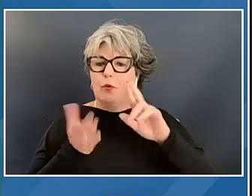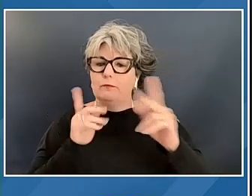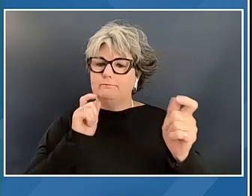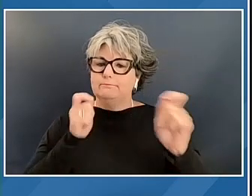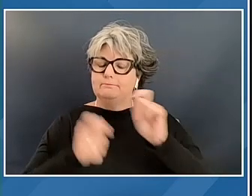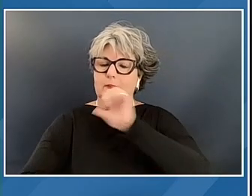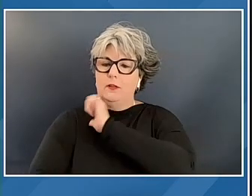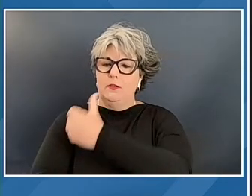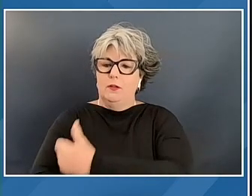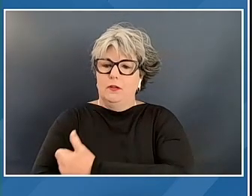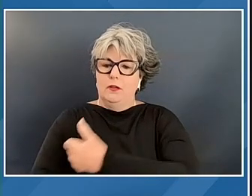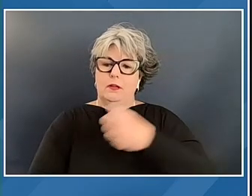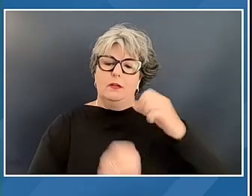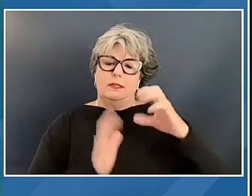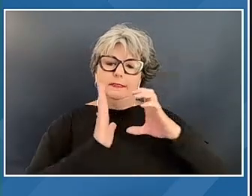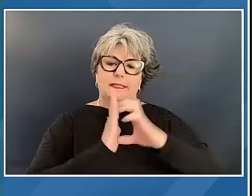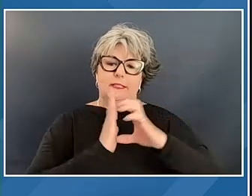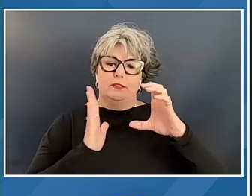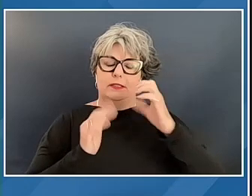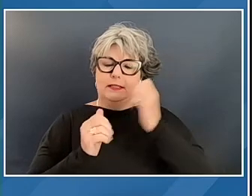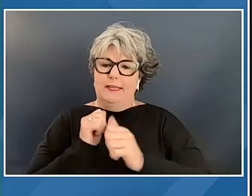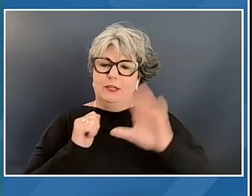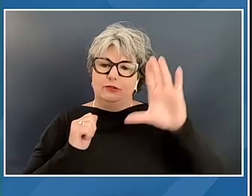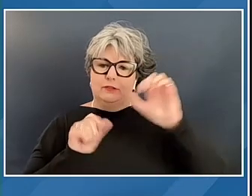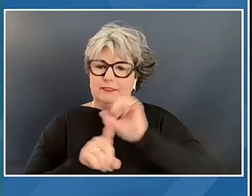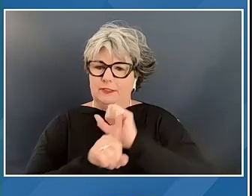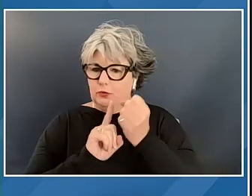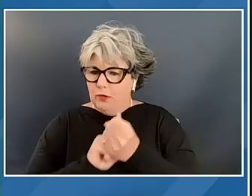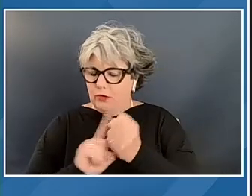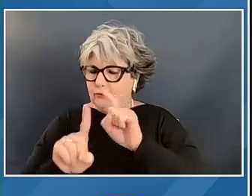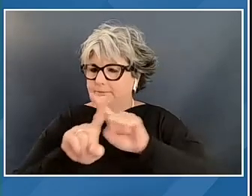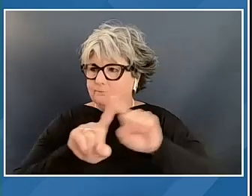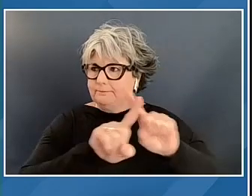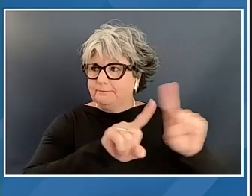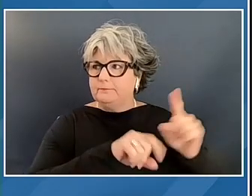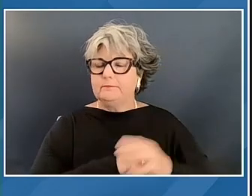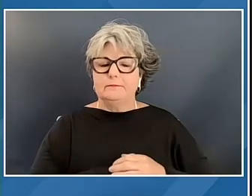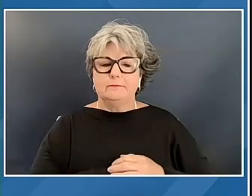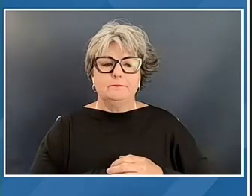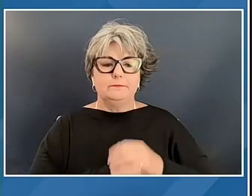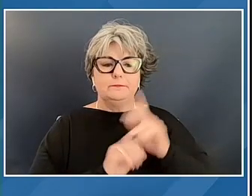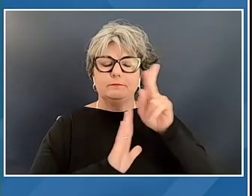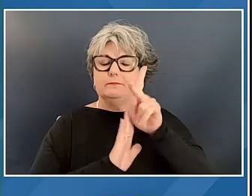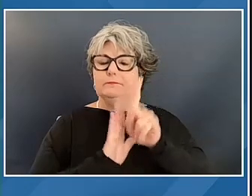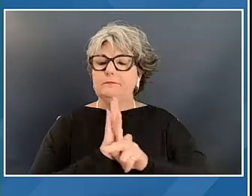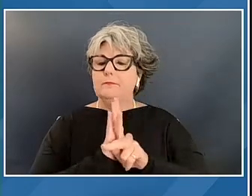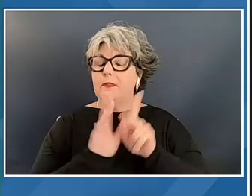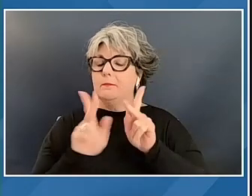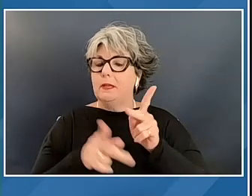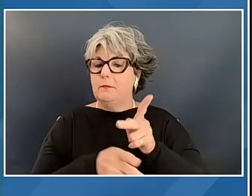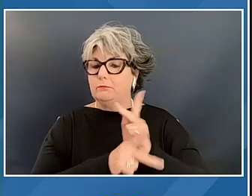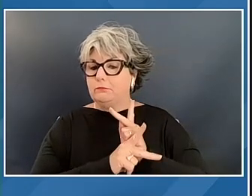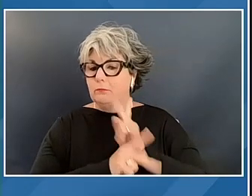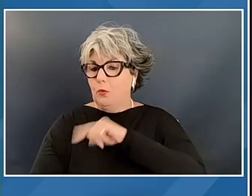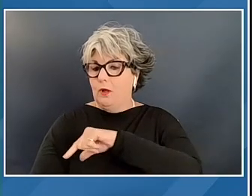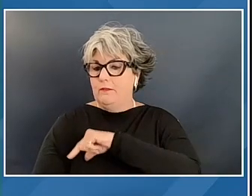section on a case by case basis. Under that policy, eligible borrowers would have qualified for relief if they earned